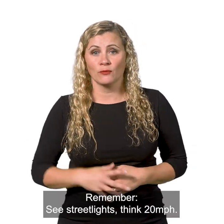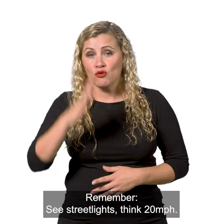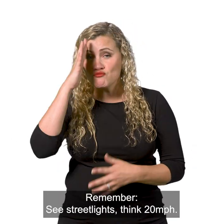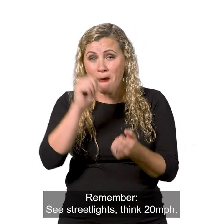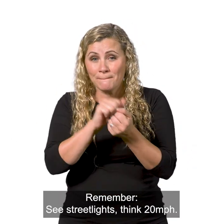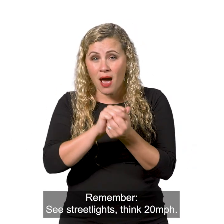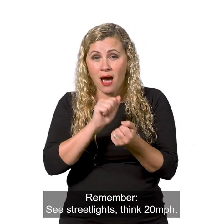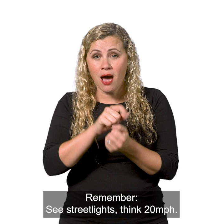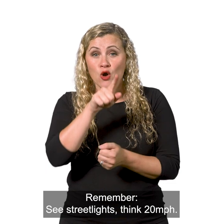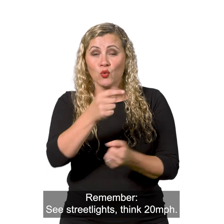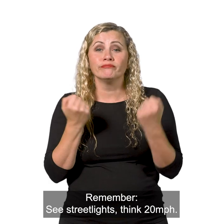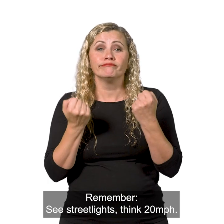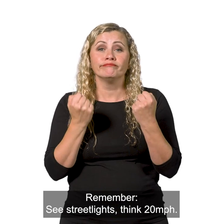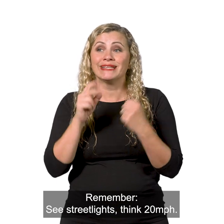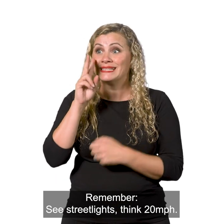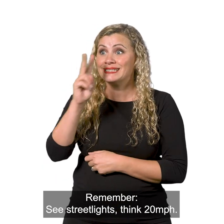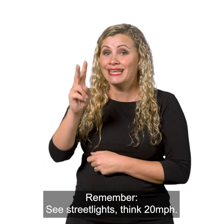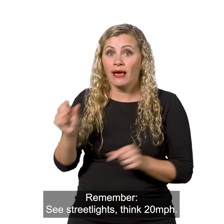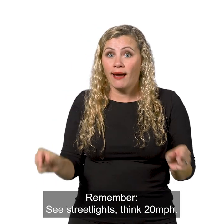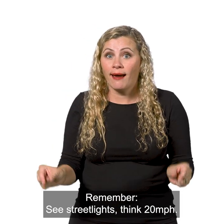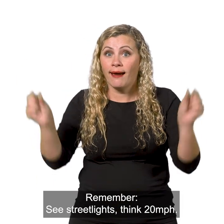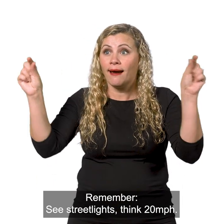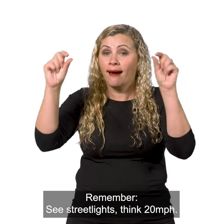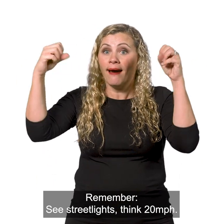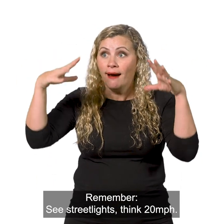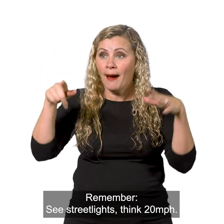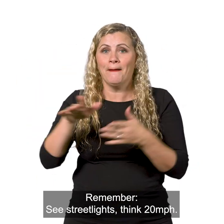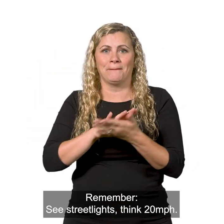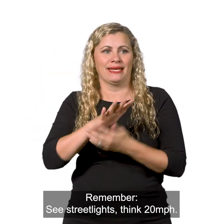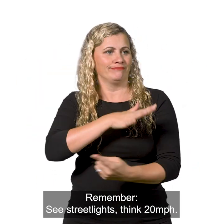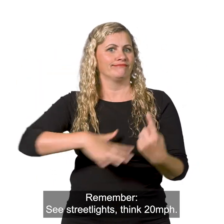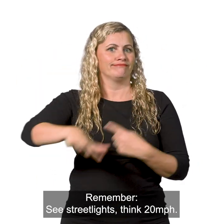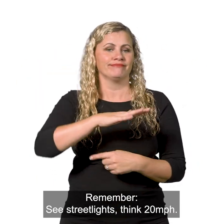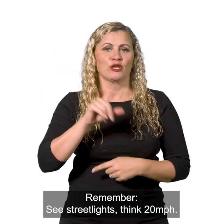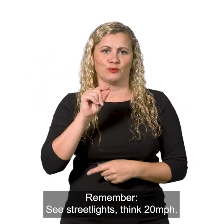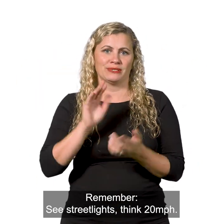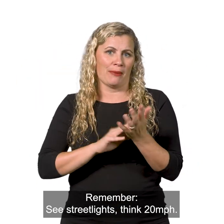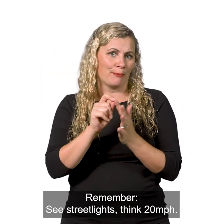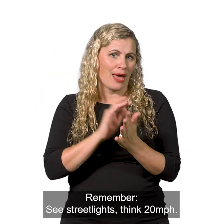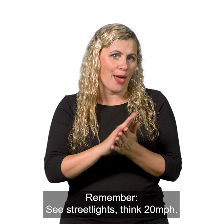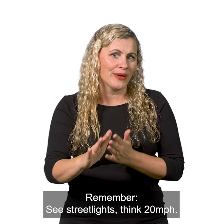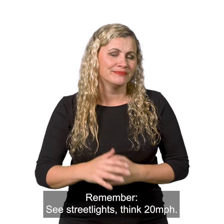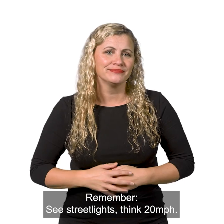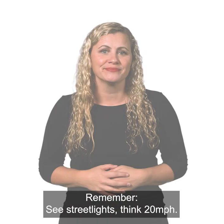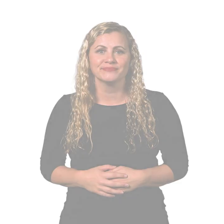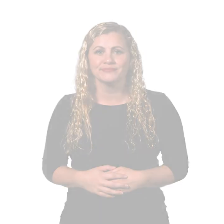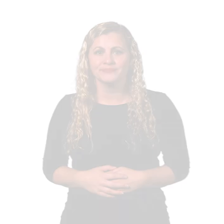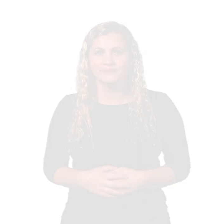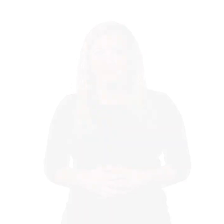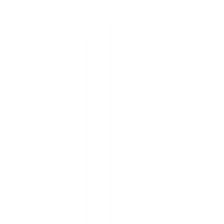Remember: See streetlights, think 20mph.